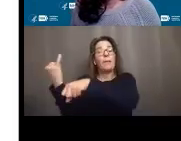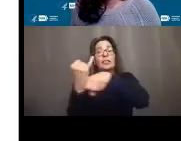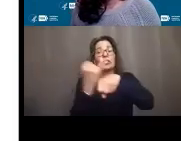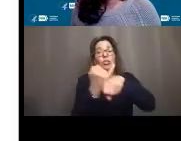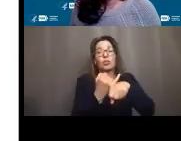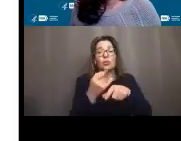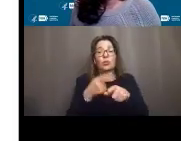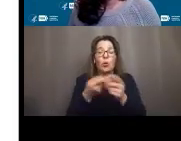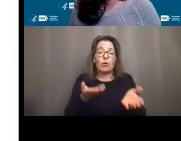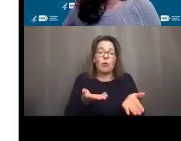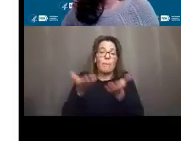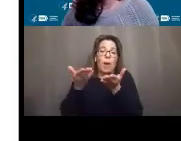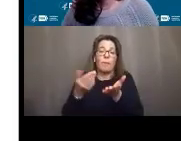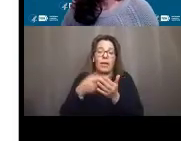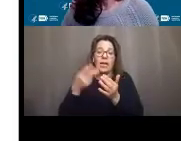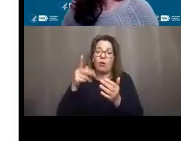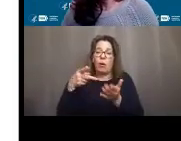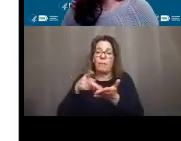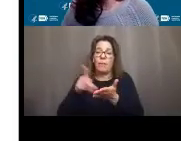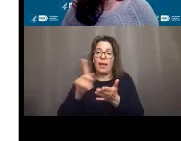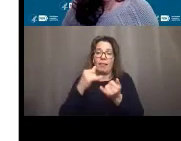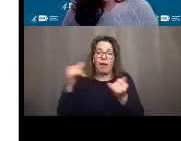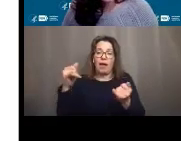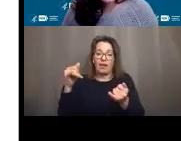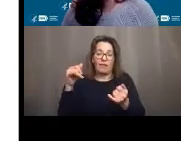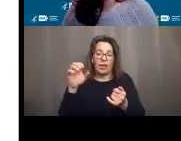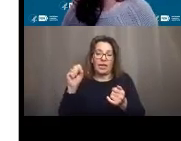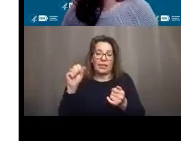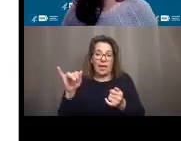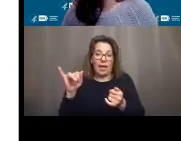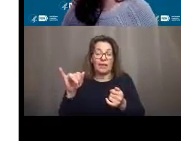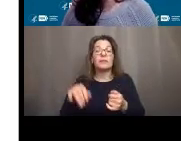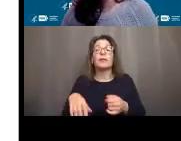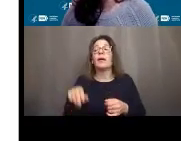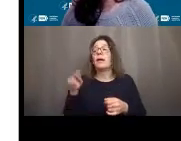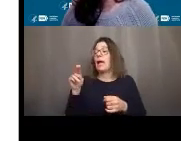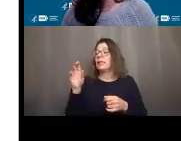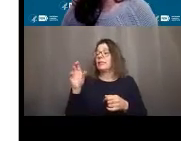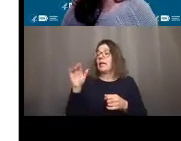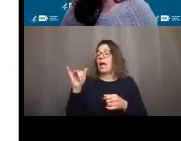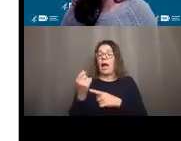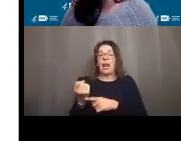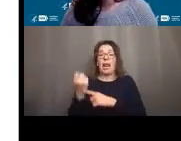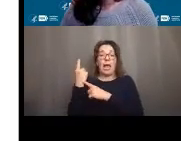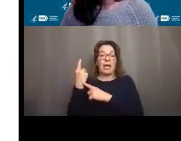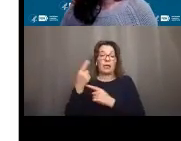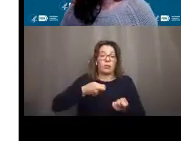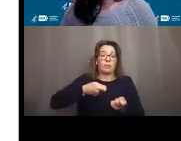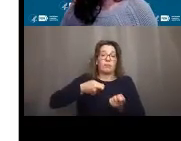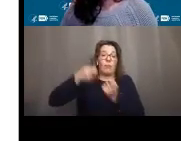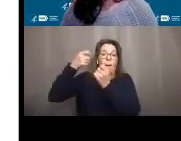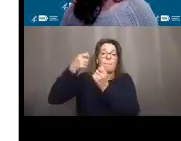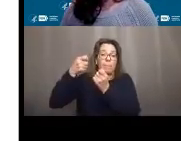for you who have your own laboratories and R01s, and so as you get students in your lab,